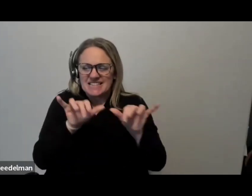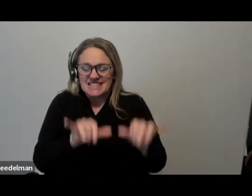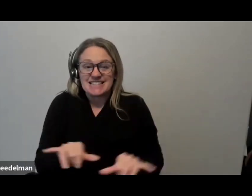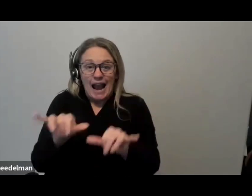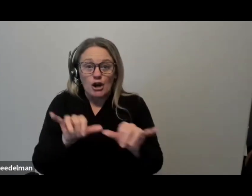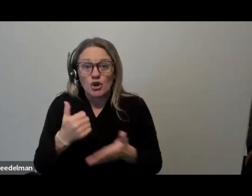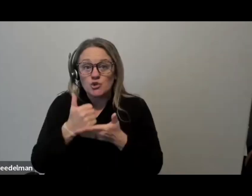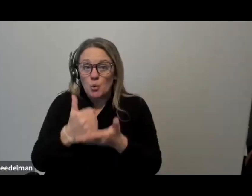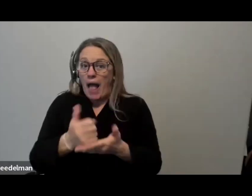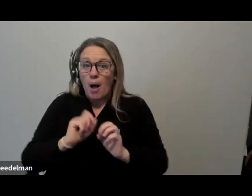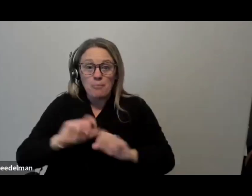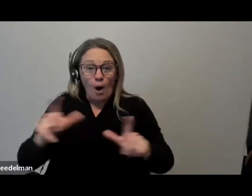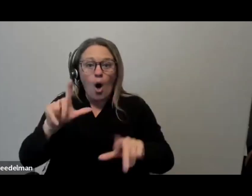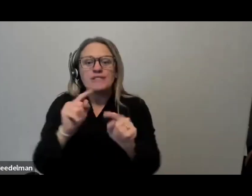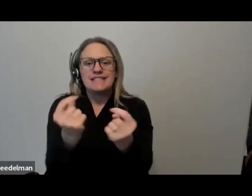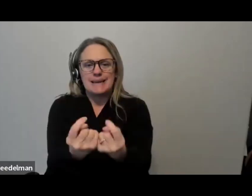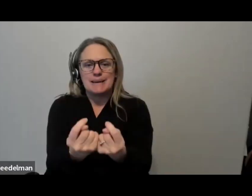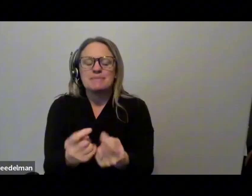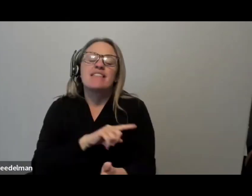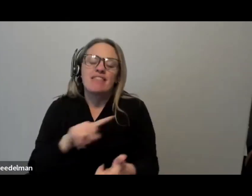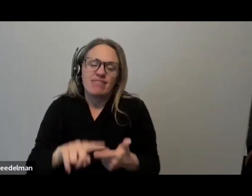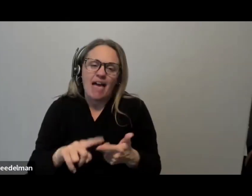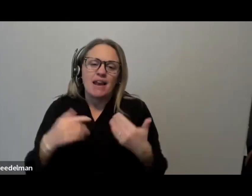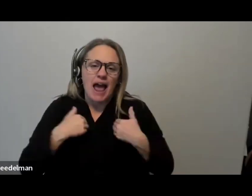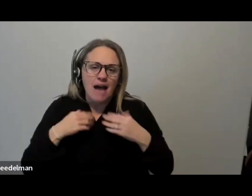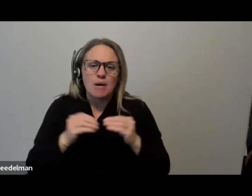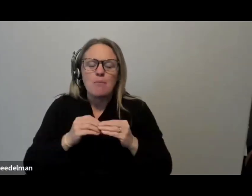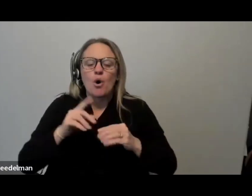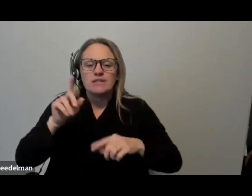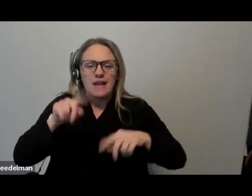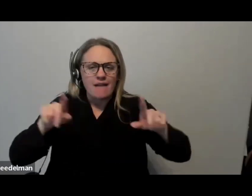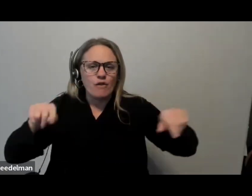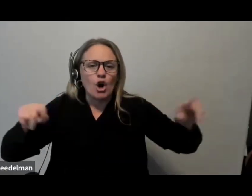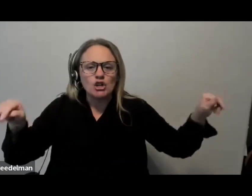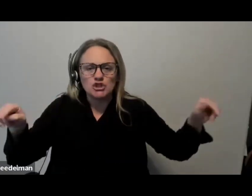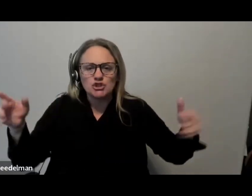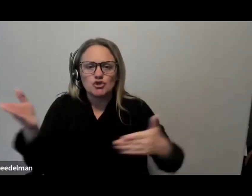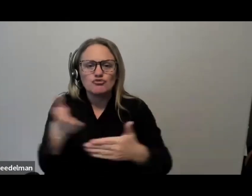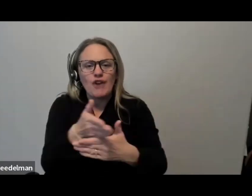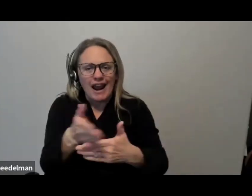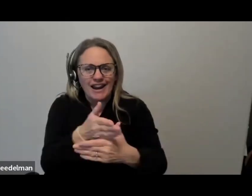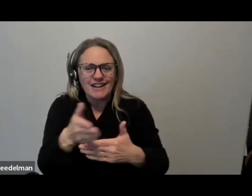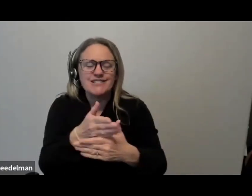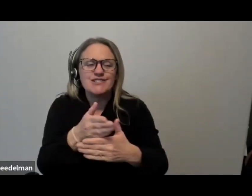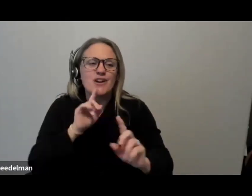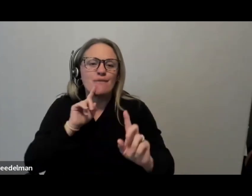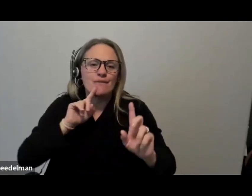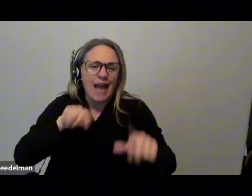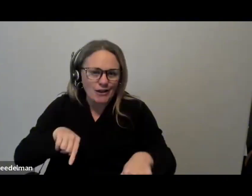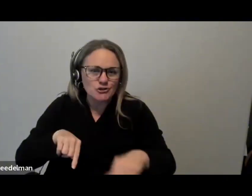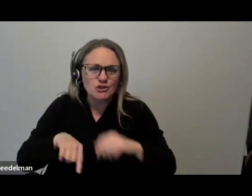then we have a much more diverse range of solutions or methods that we can implement at that point to make sure